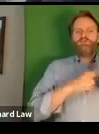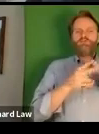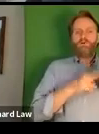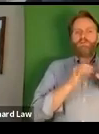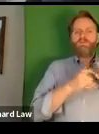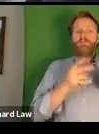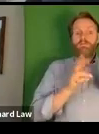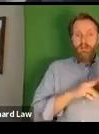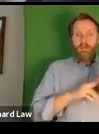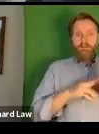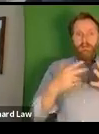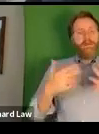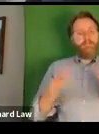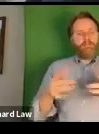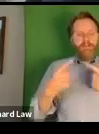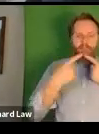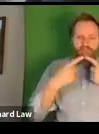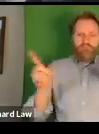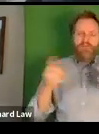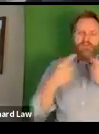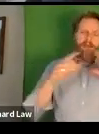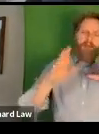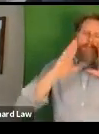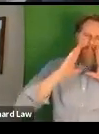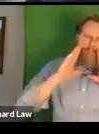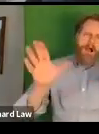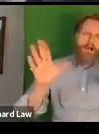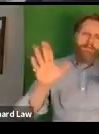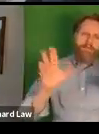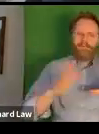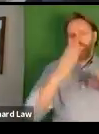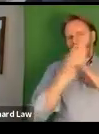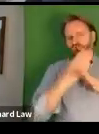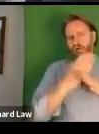marvelous everybody was for doing the job retention scheme but we also know